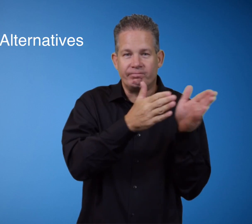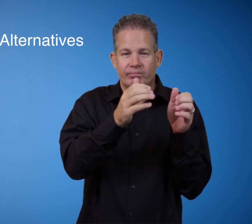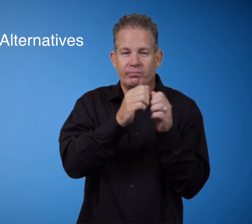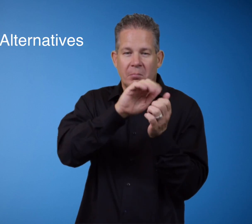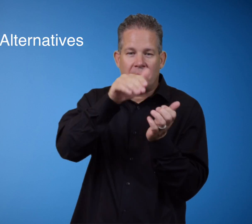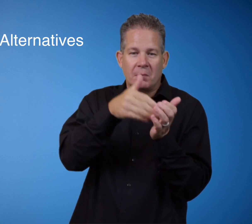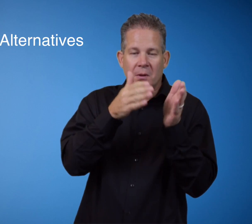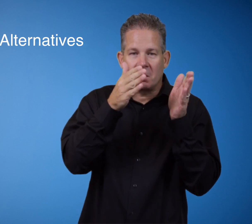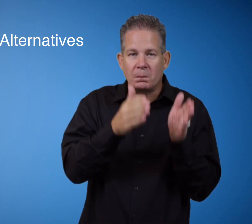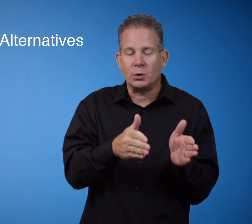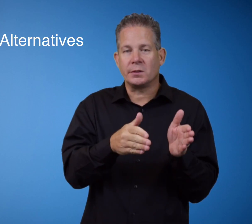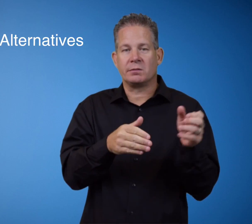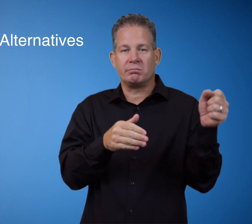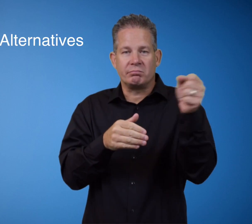to work out a plan for the person.